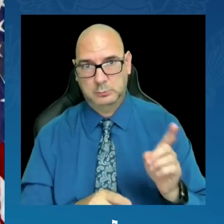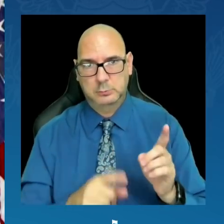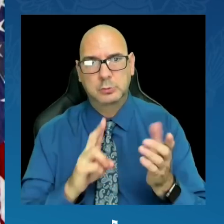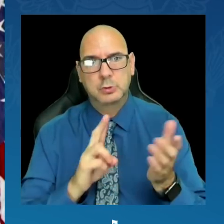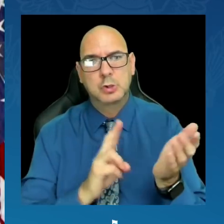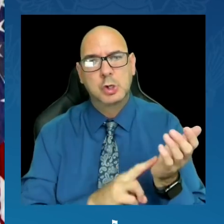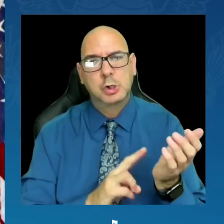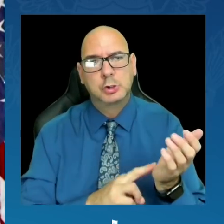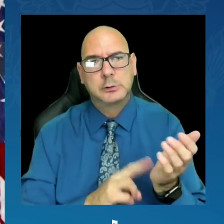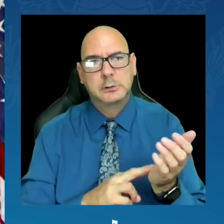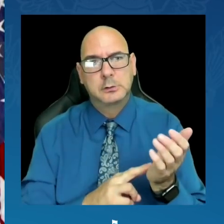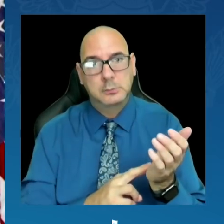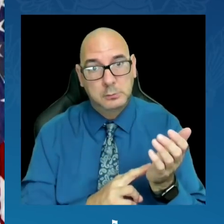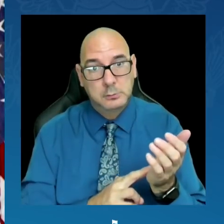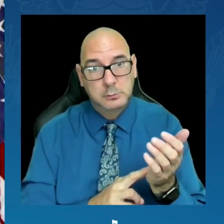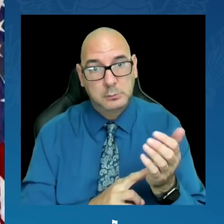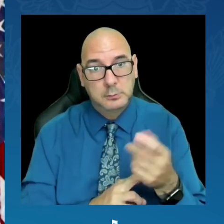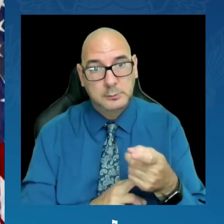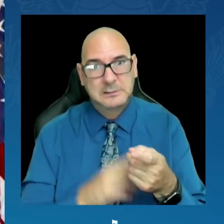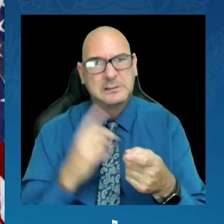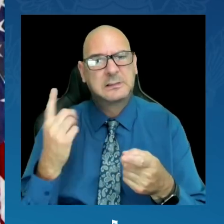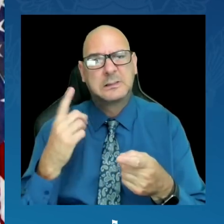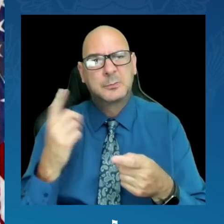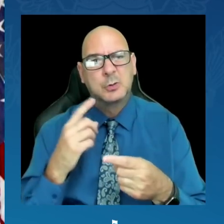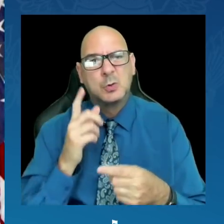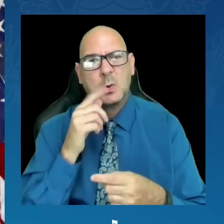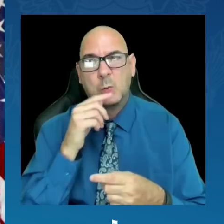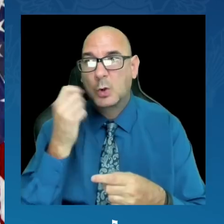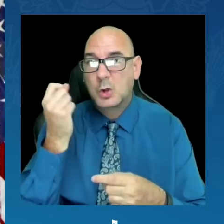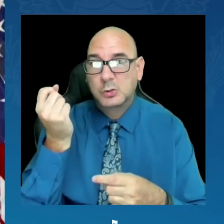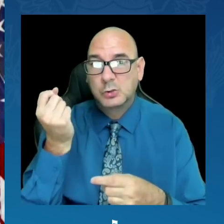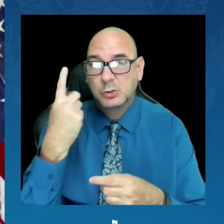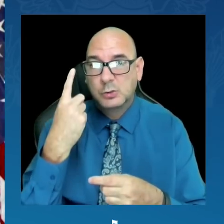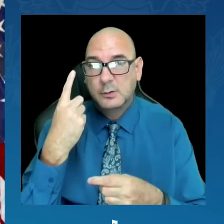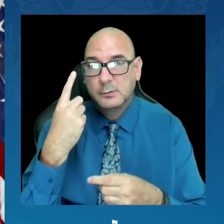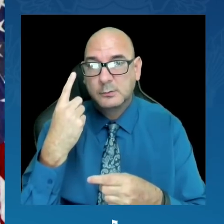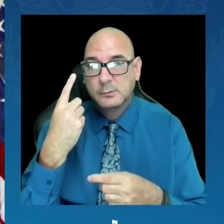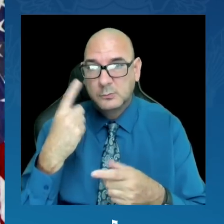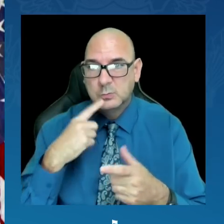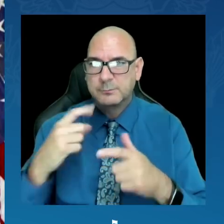and somebody who understood the battle for the Affordable Care Act in the United States Congress